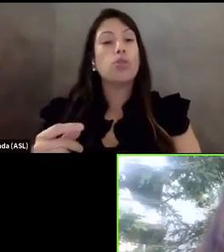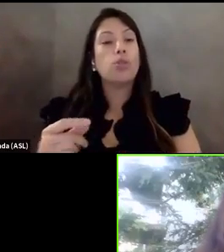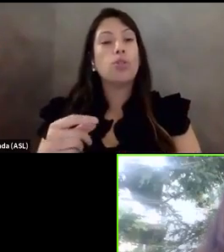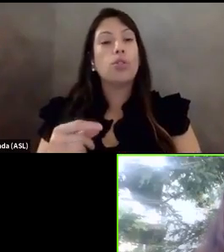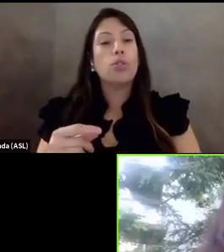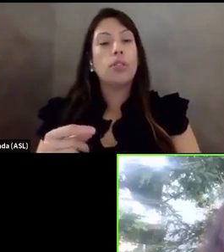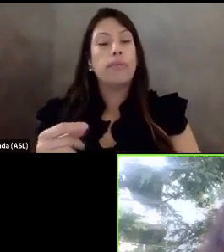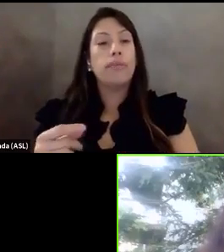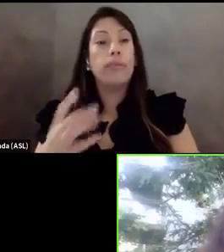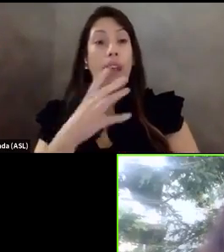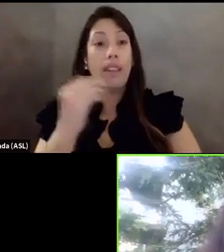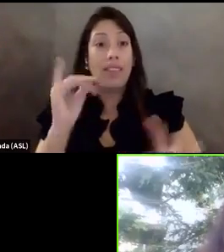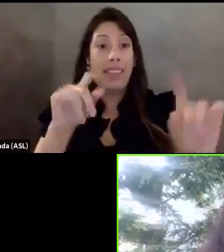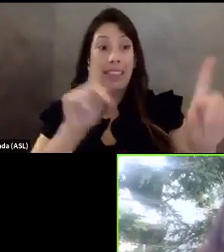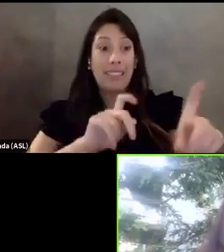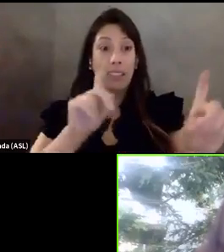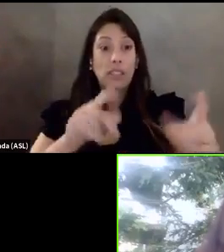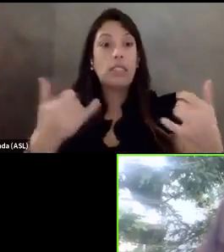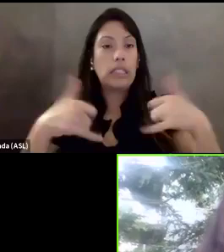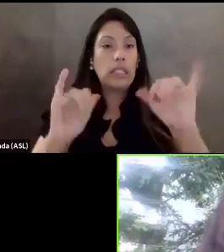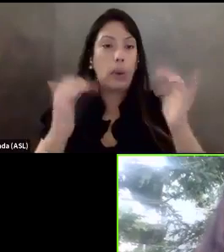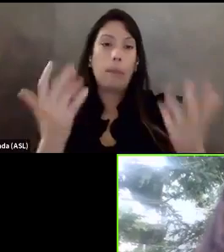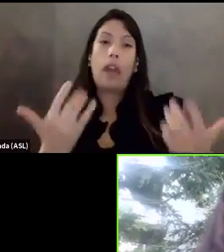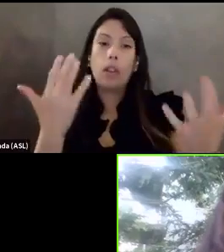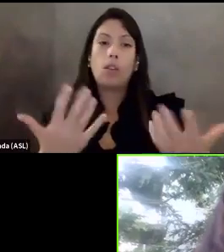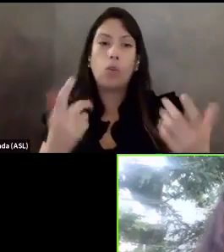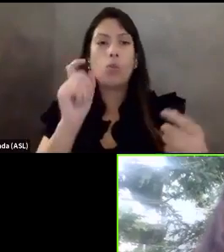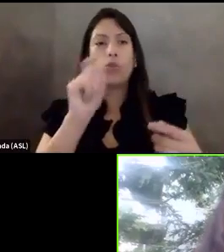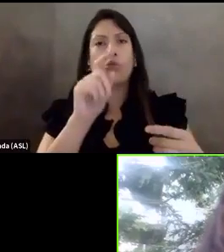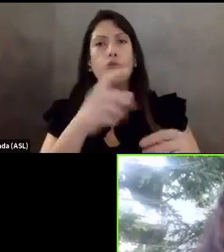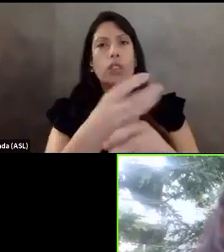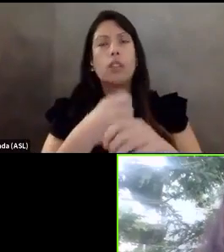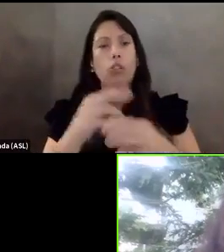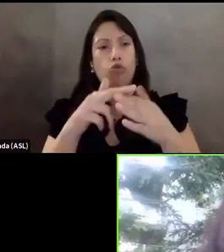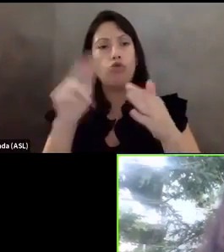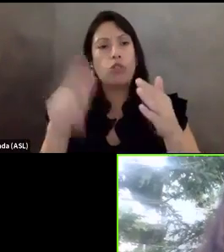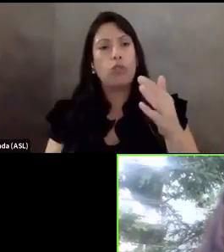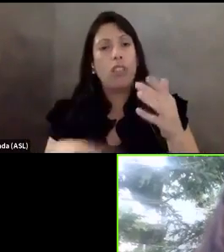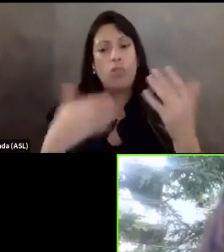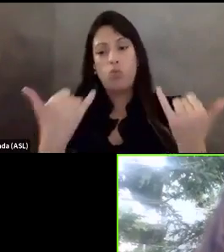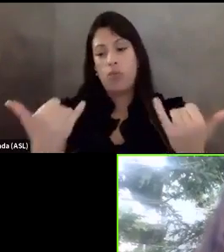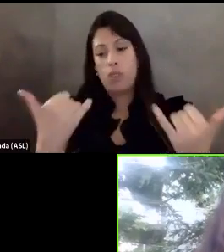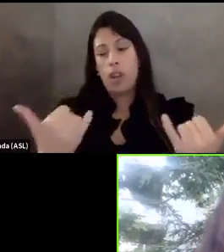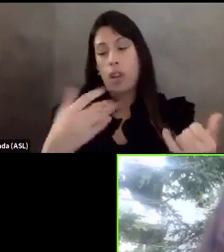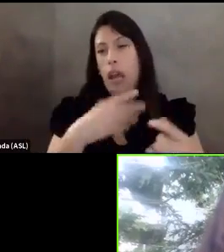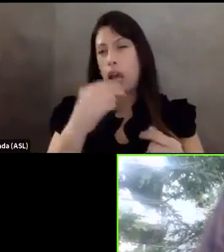That testing is now still pending. We should have results later today. And I'm sure Hillsborough Hospital will